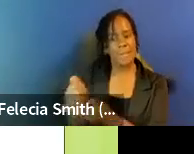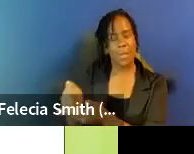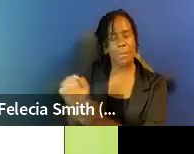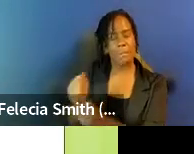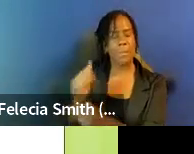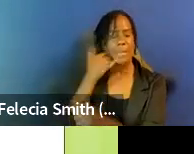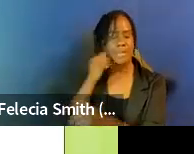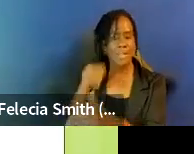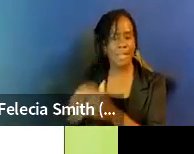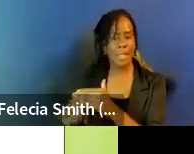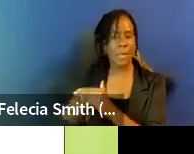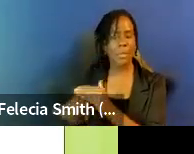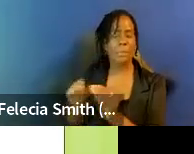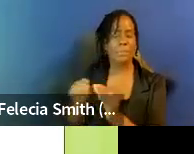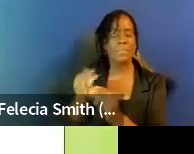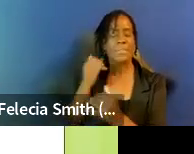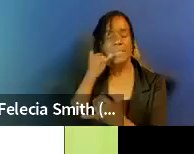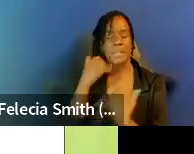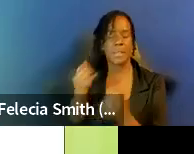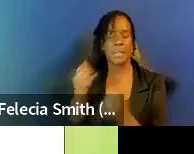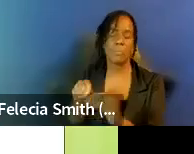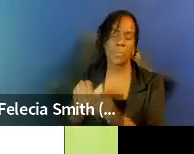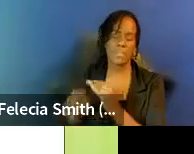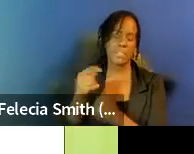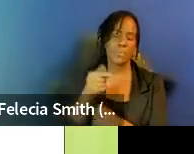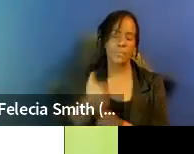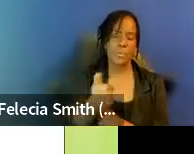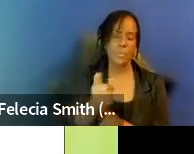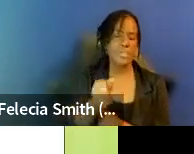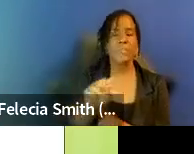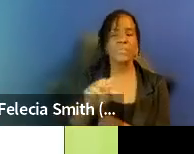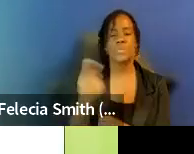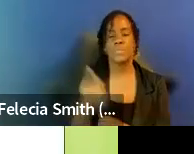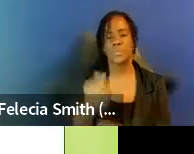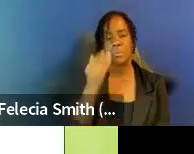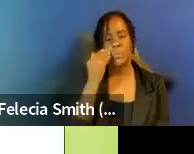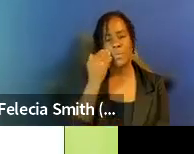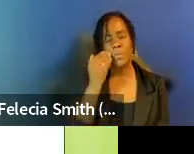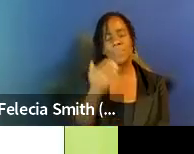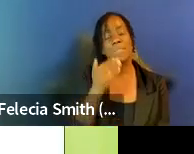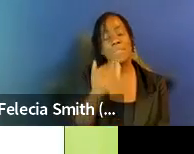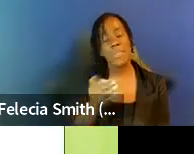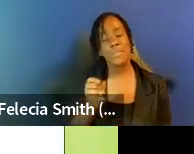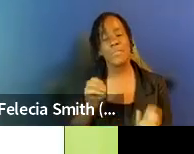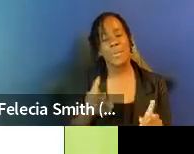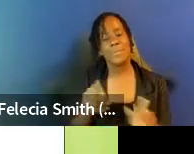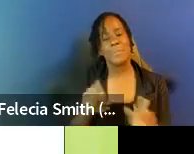annual awards. Here's my contact information. Feel free to reach out if you or if you know a provider who could benefit from making